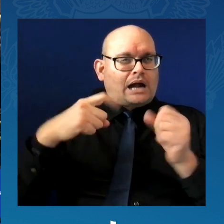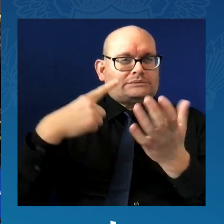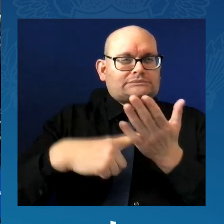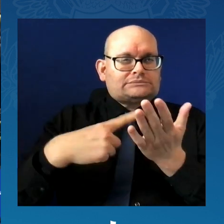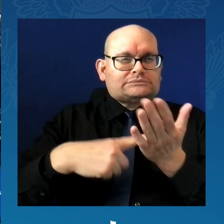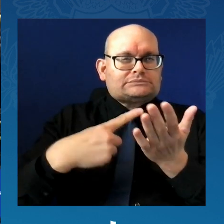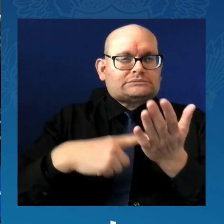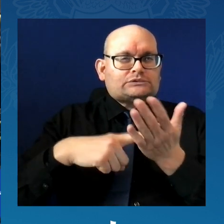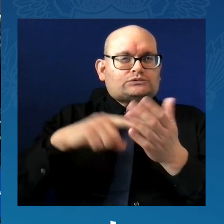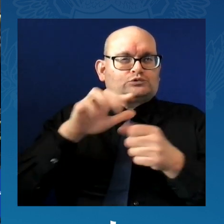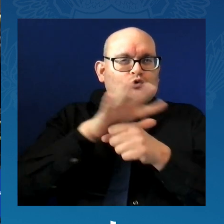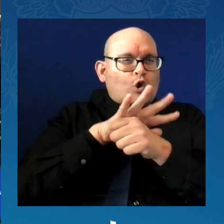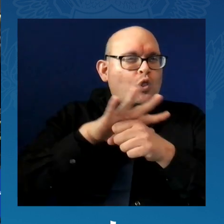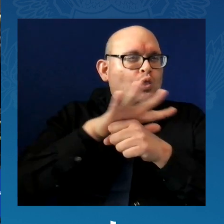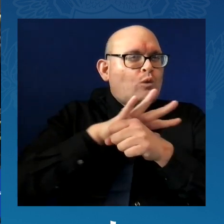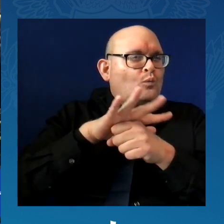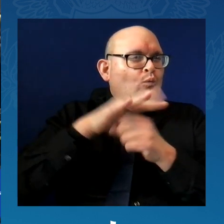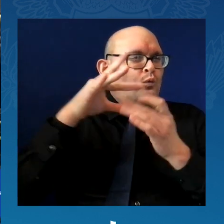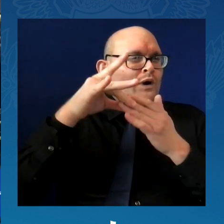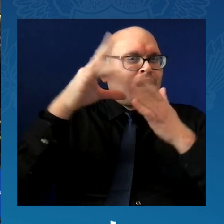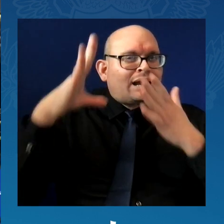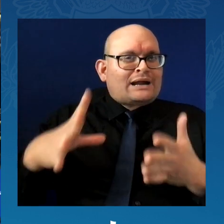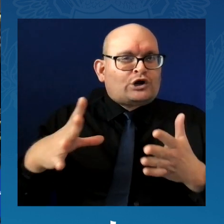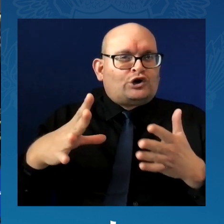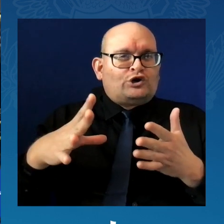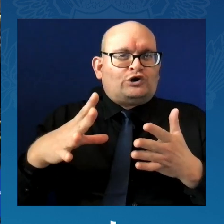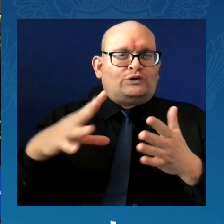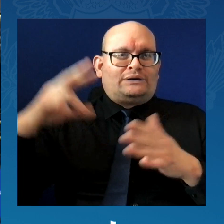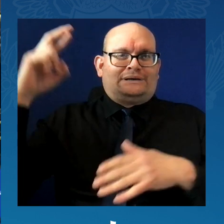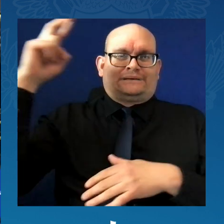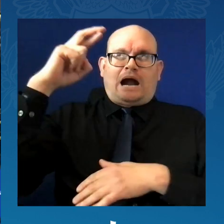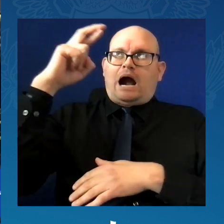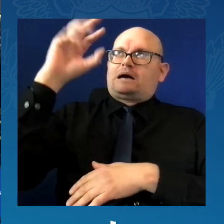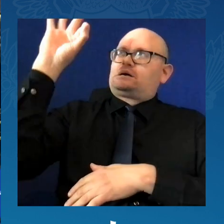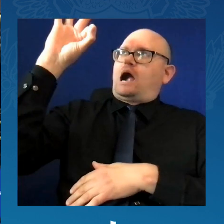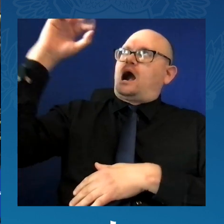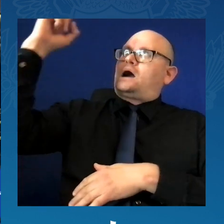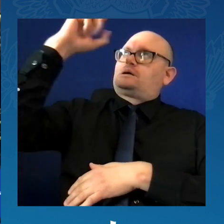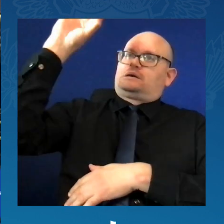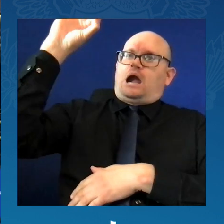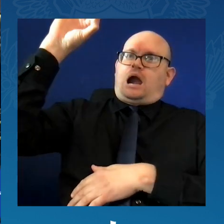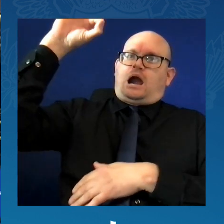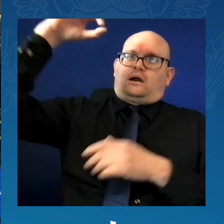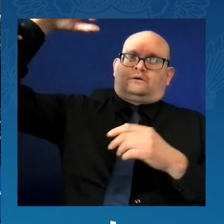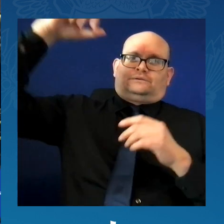and how are you finding it to be helpful in terms of the decisions that they need to make in real time at the local level?